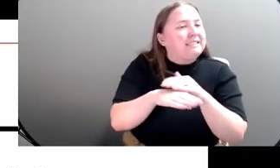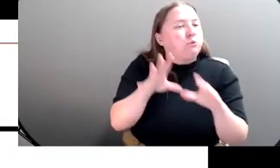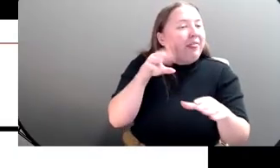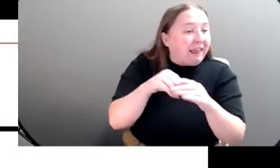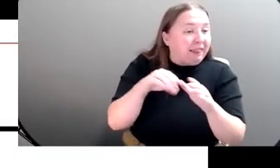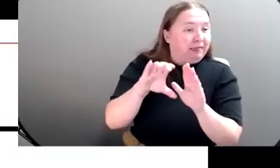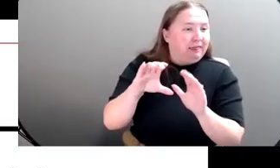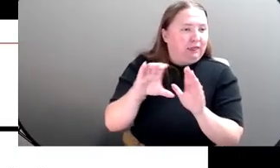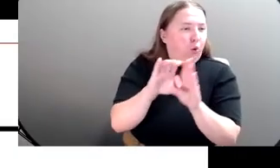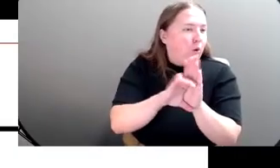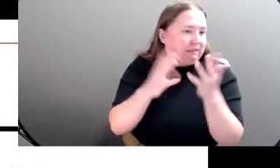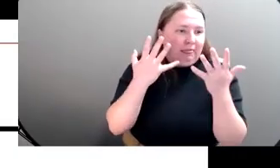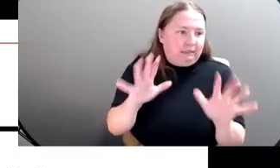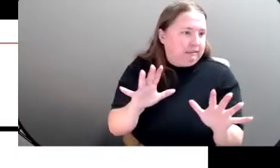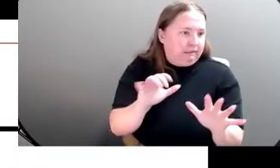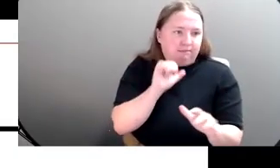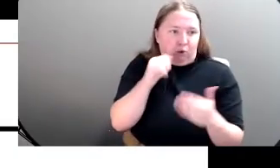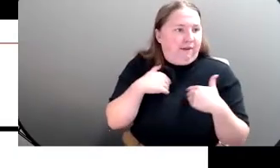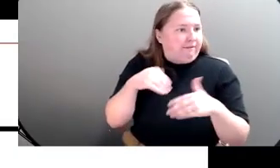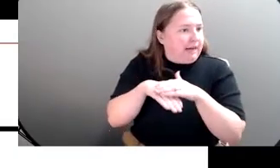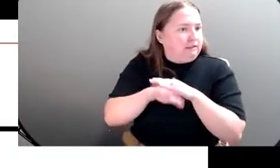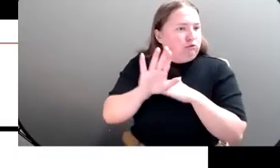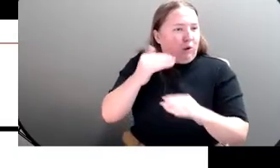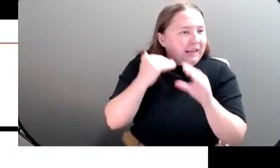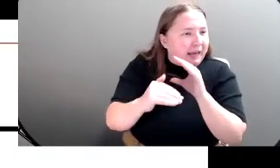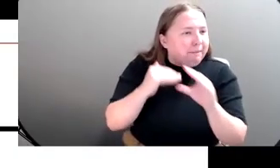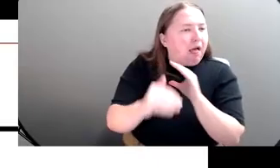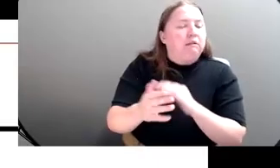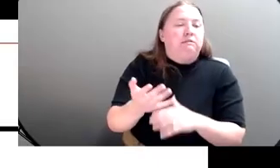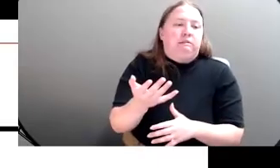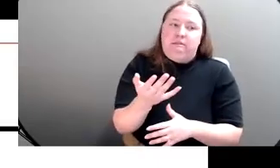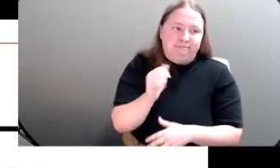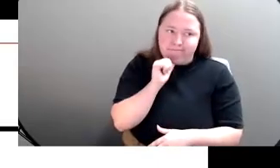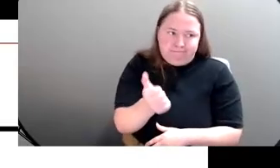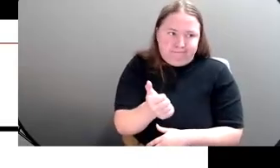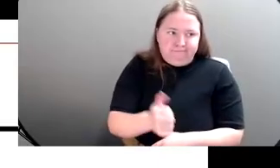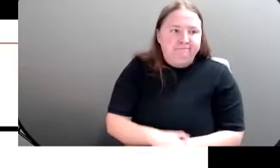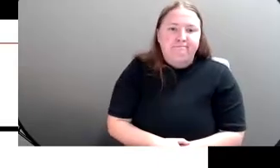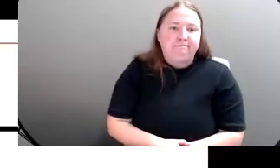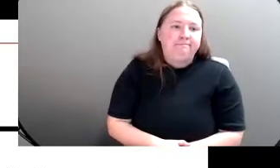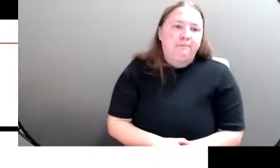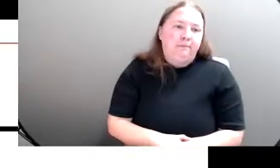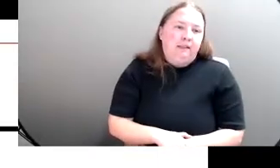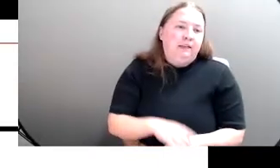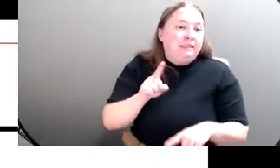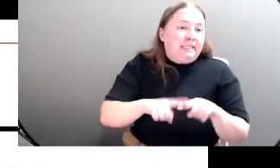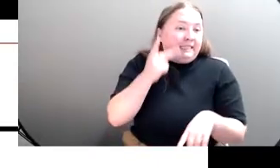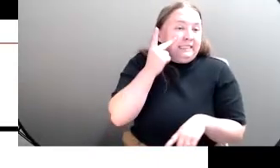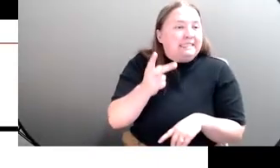They do not have access to your school or personal email. They do not have access to your Canvas inbox.